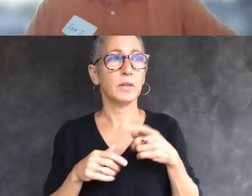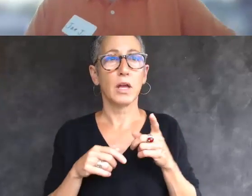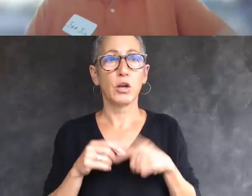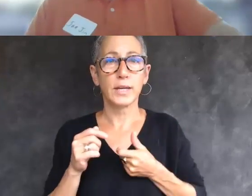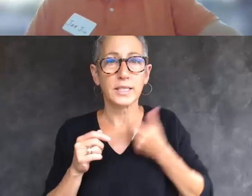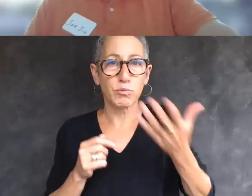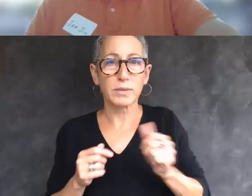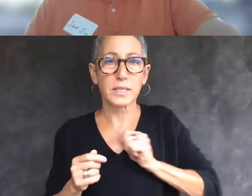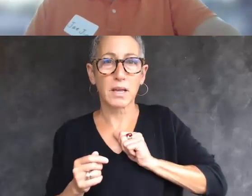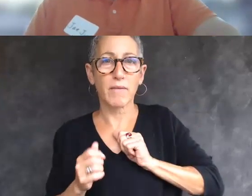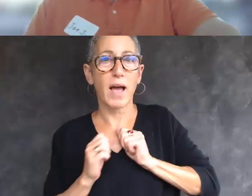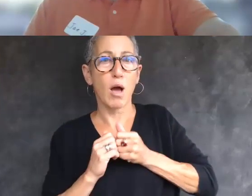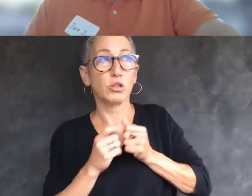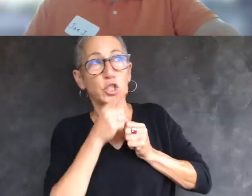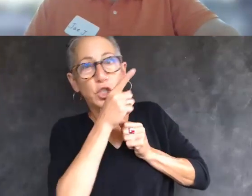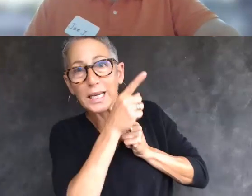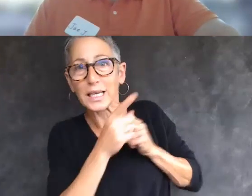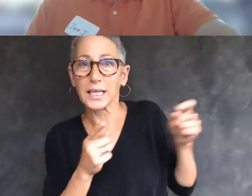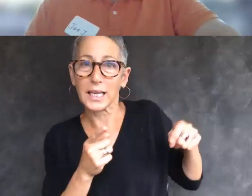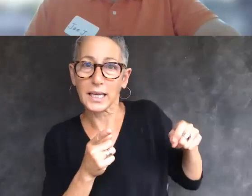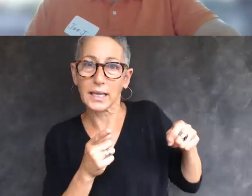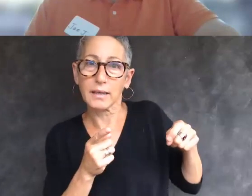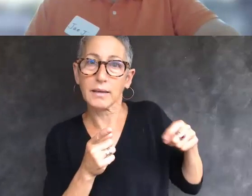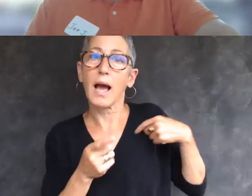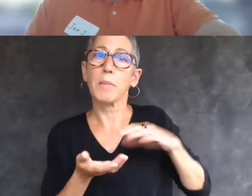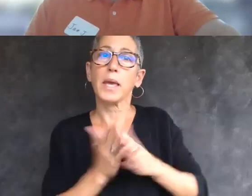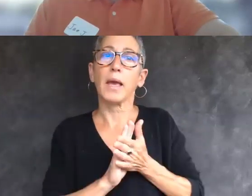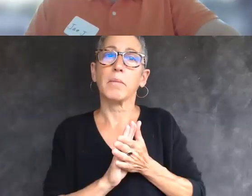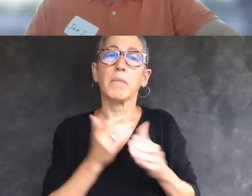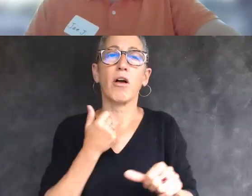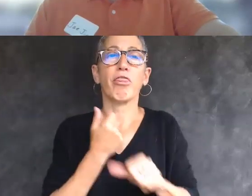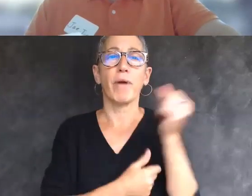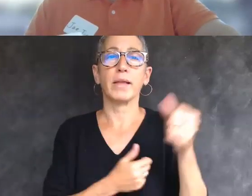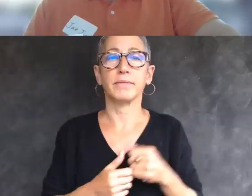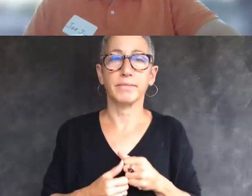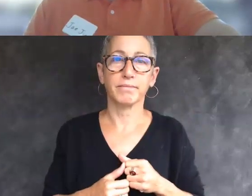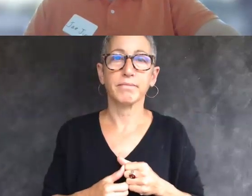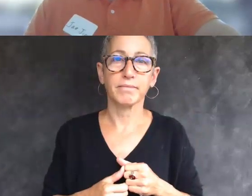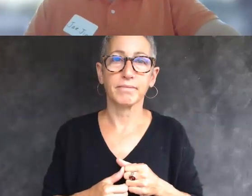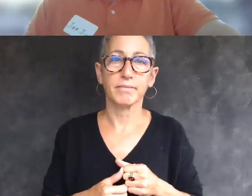And because of that, I was seen as a threat instead of somebody trying to understand where I was coming from, understand how I was experiencing